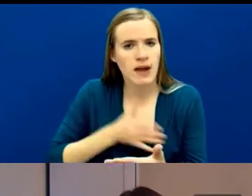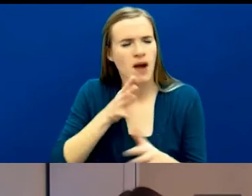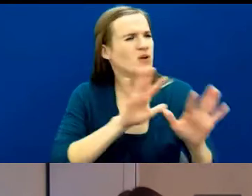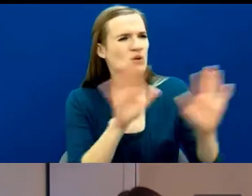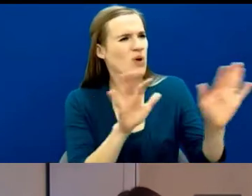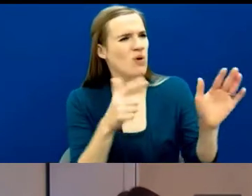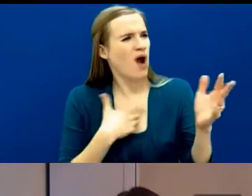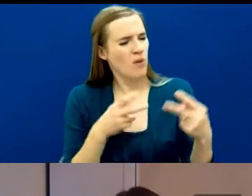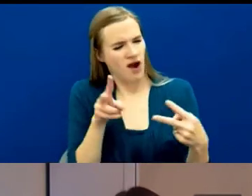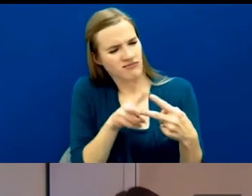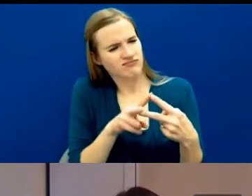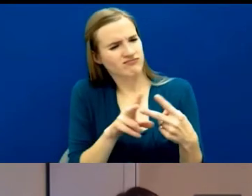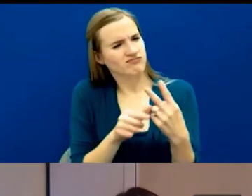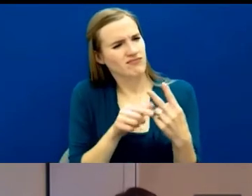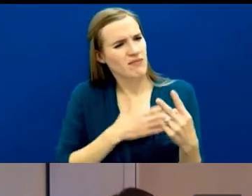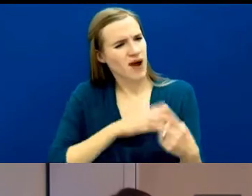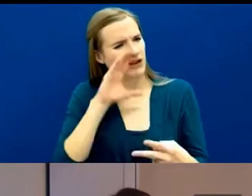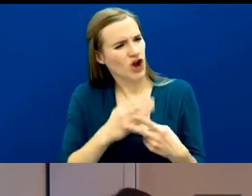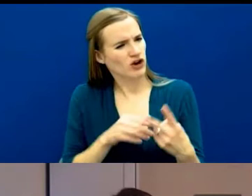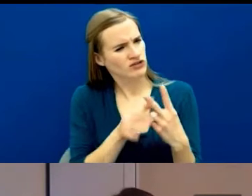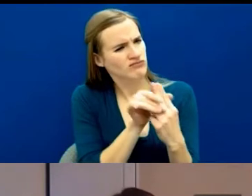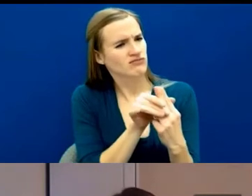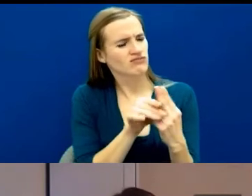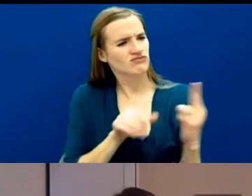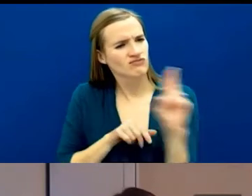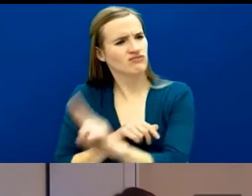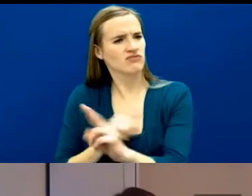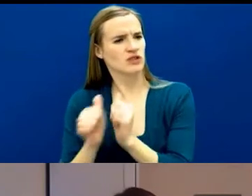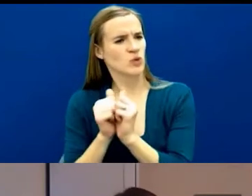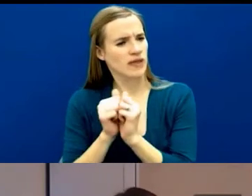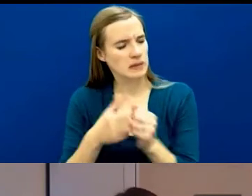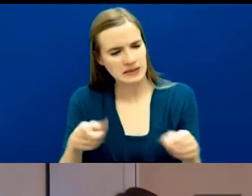to school together and be on the same bus together. And, and, you know, that's